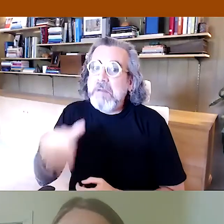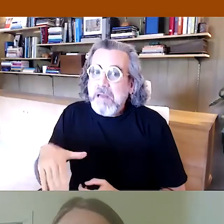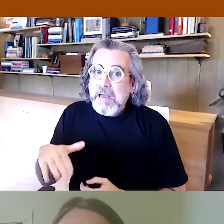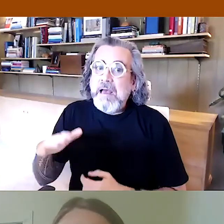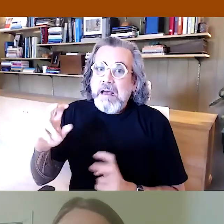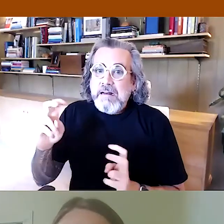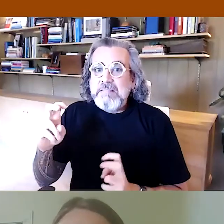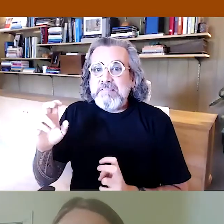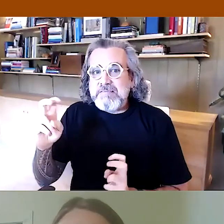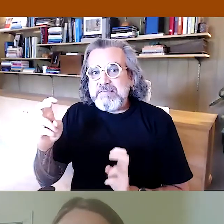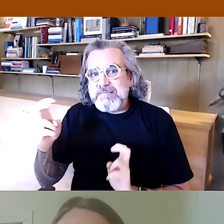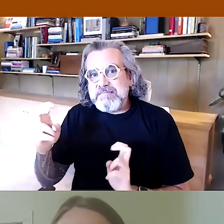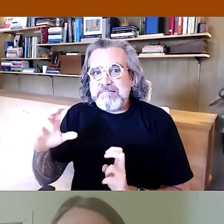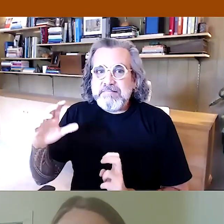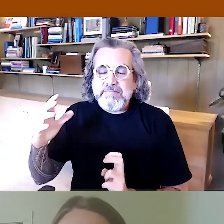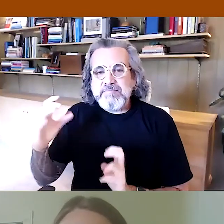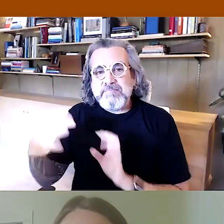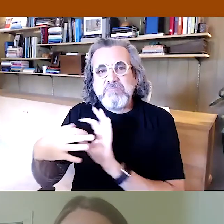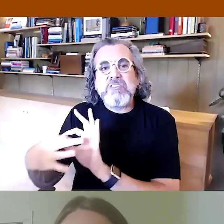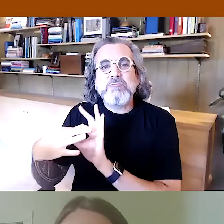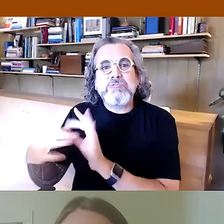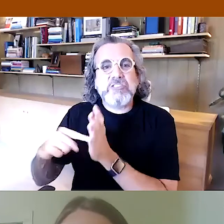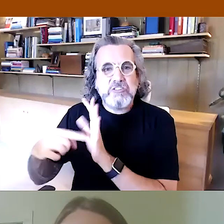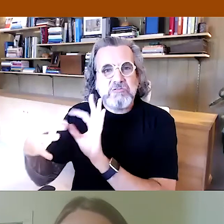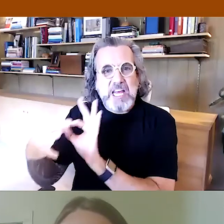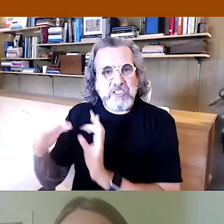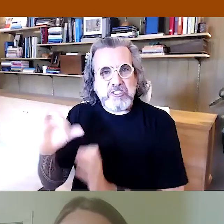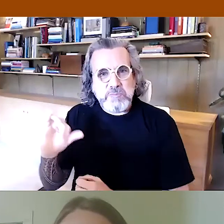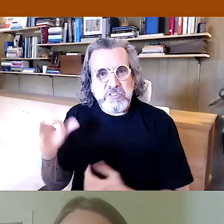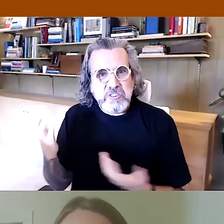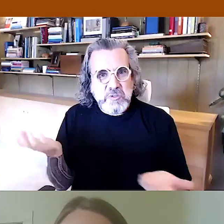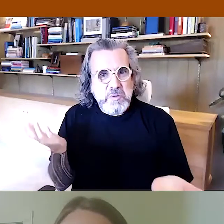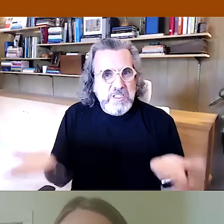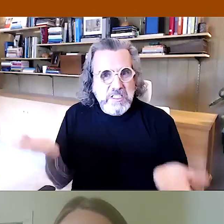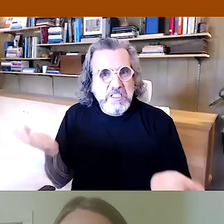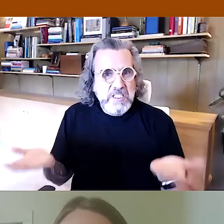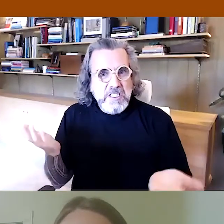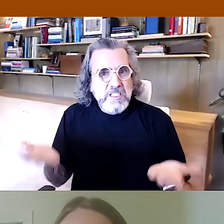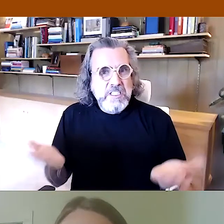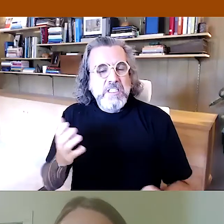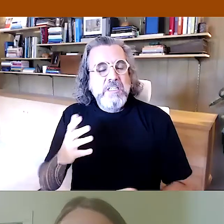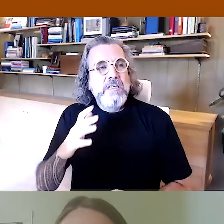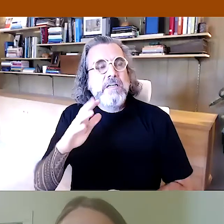and there have been some not so great co-author teams and not so great research team projects